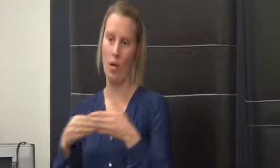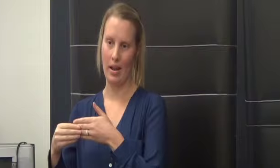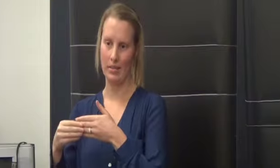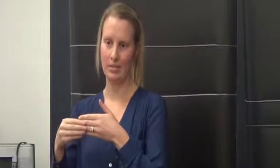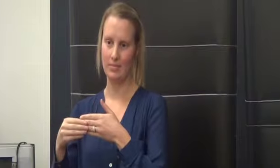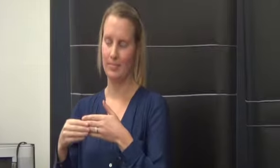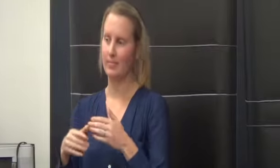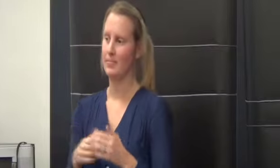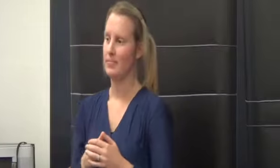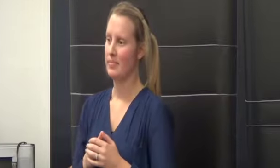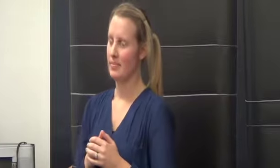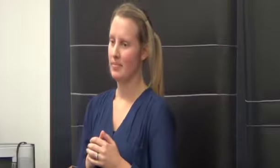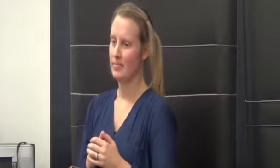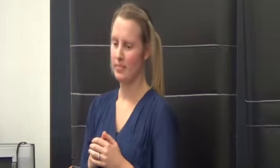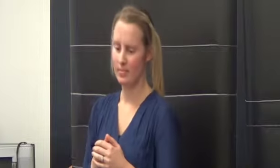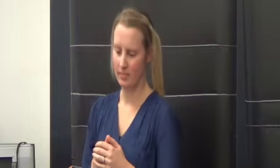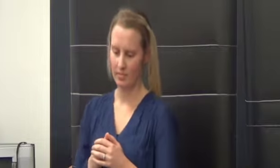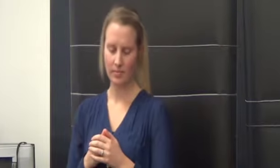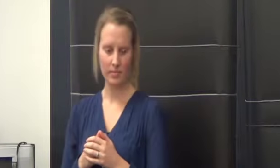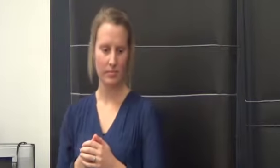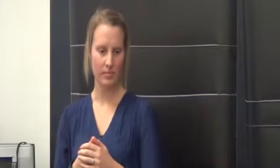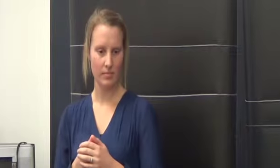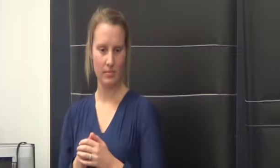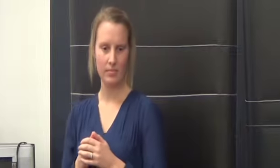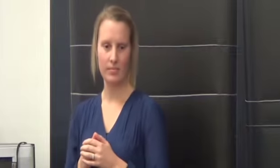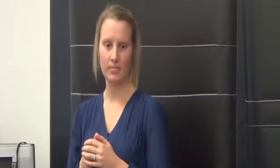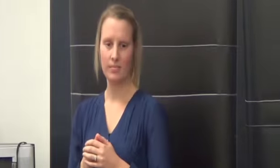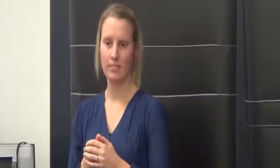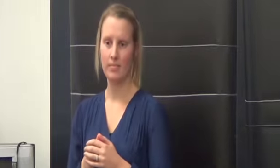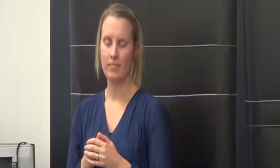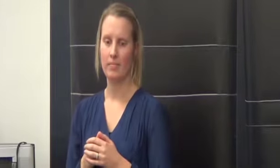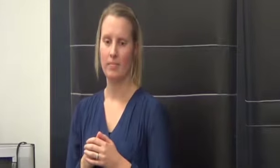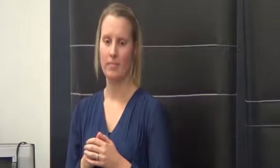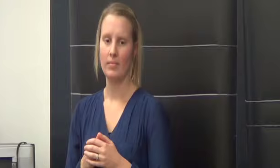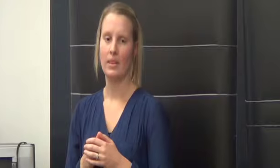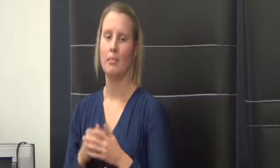A particular thing with guiding is, do you want extra environmental information?